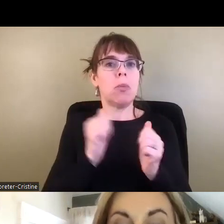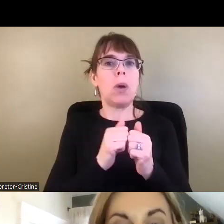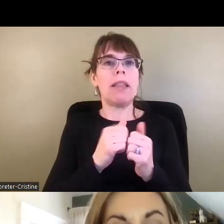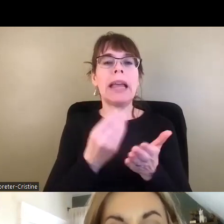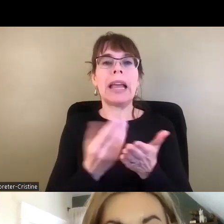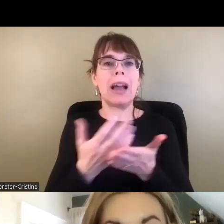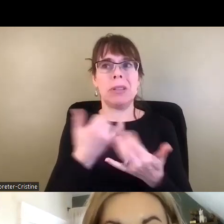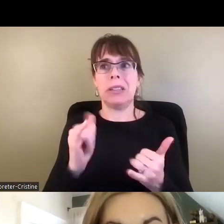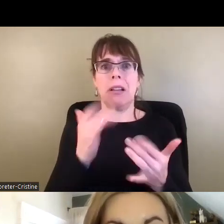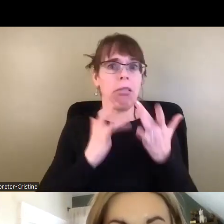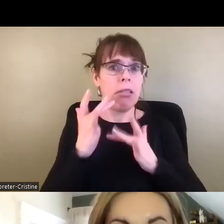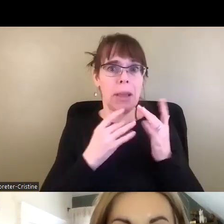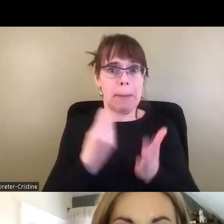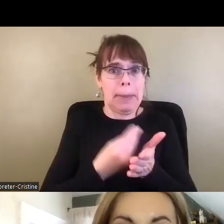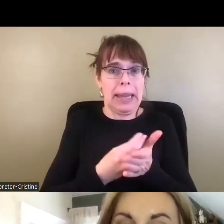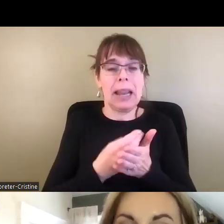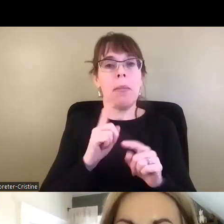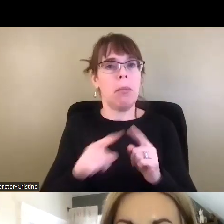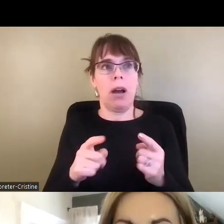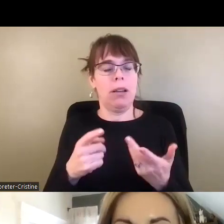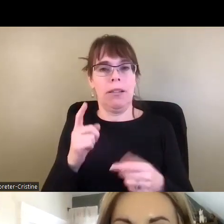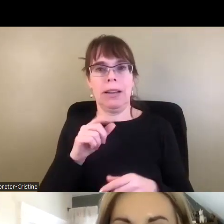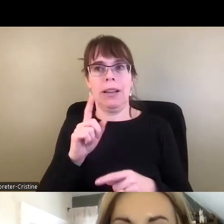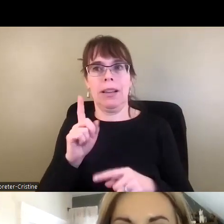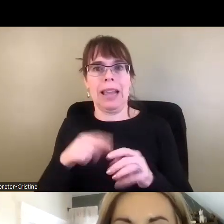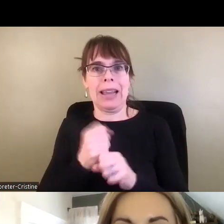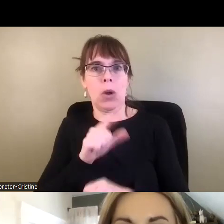still struggling financially, but then they would not qualify for some of these